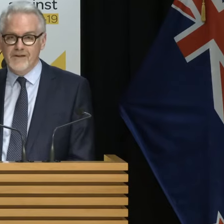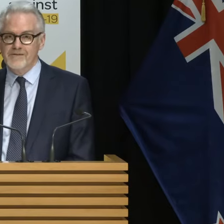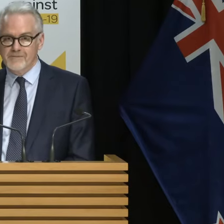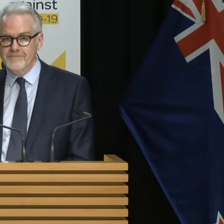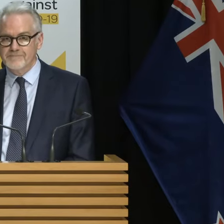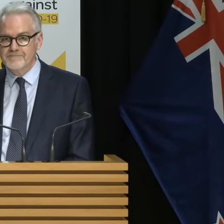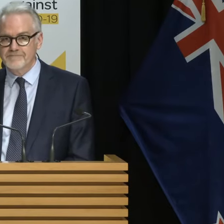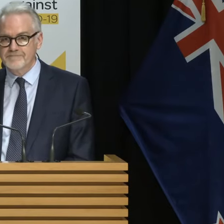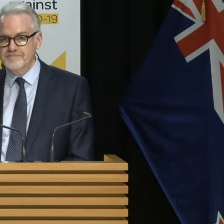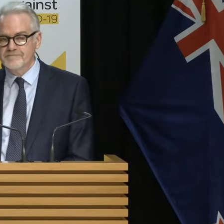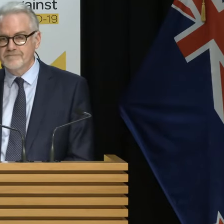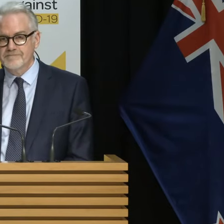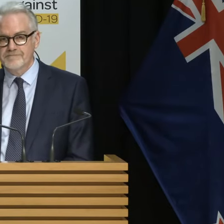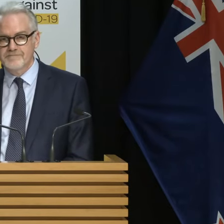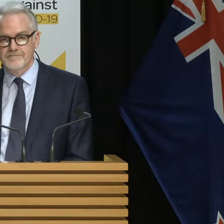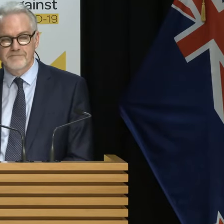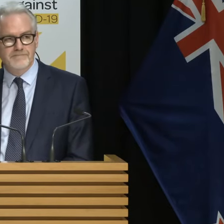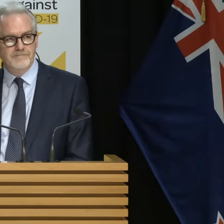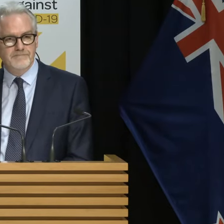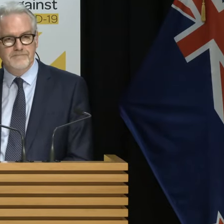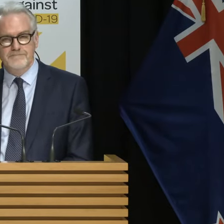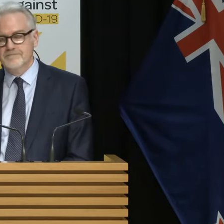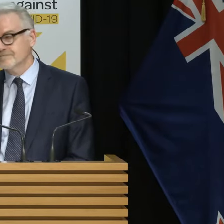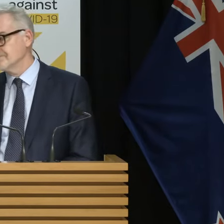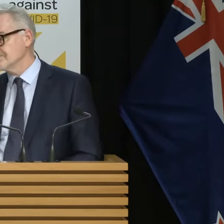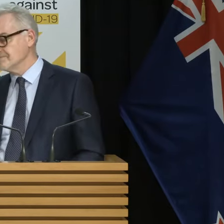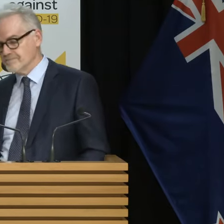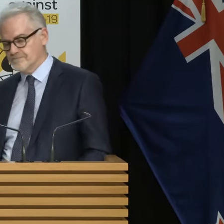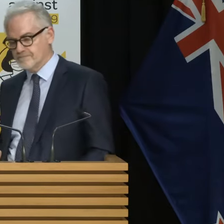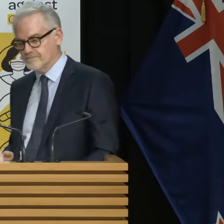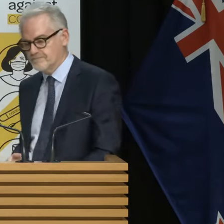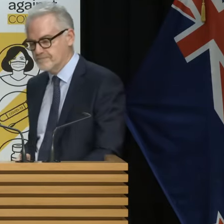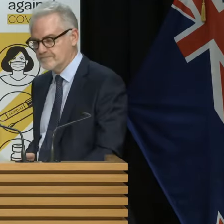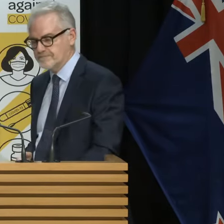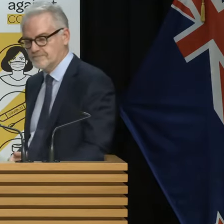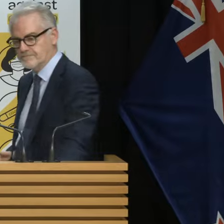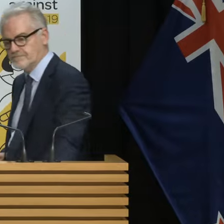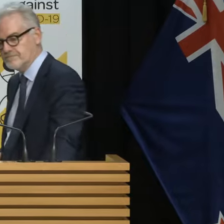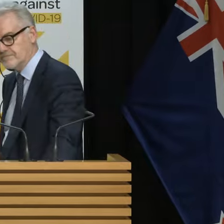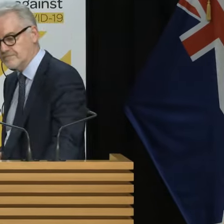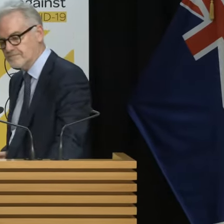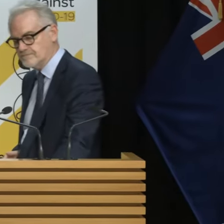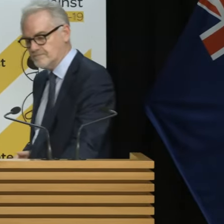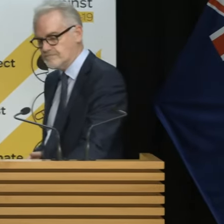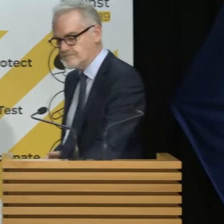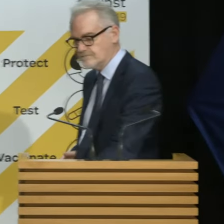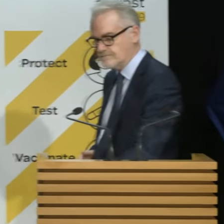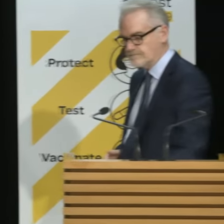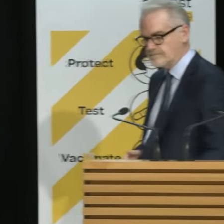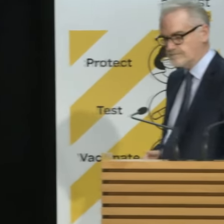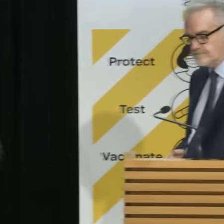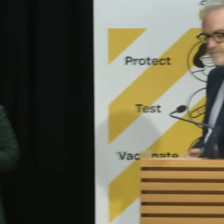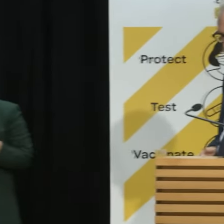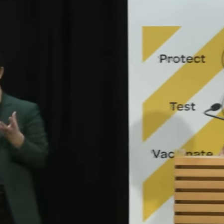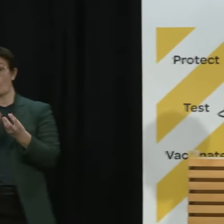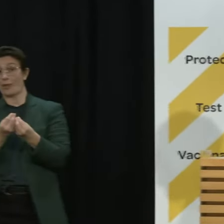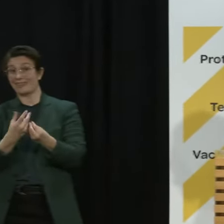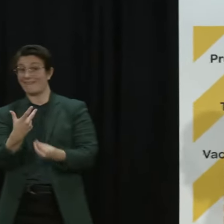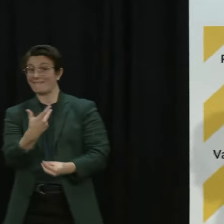Yes, broadly, I would agree with that.